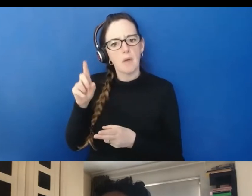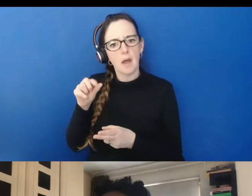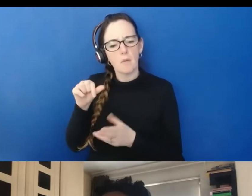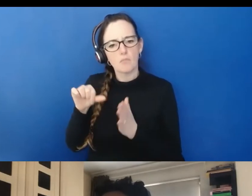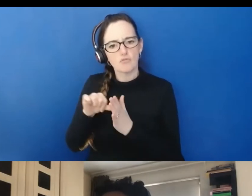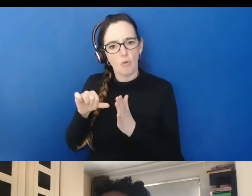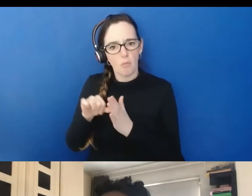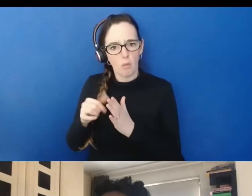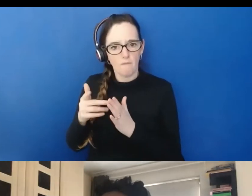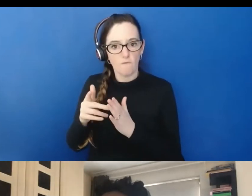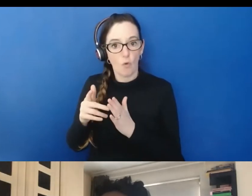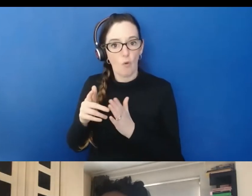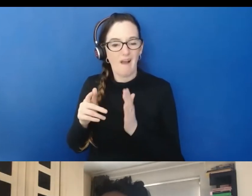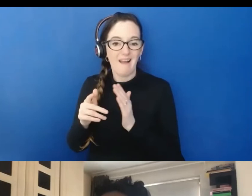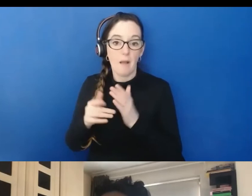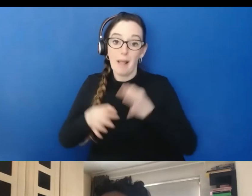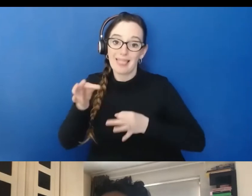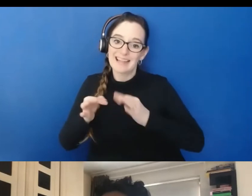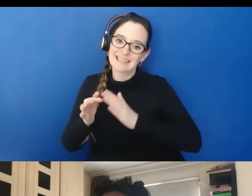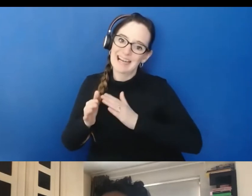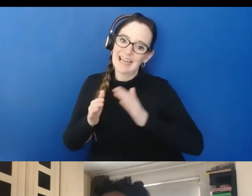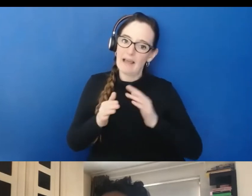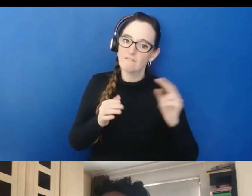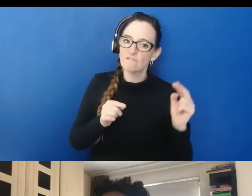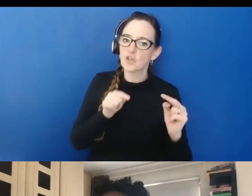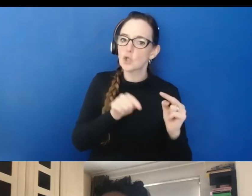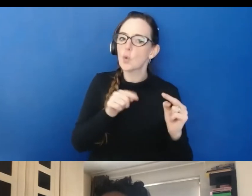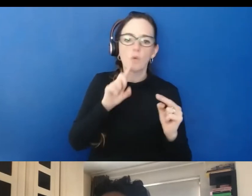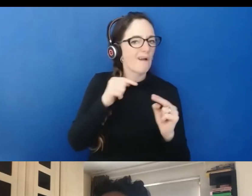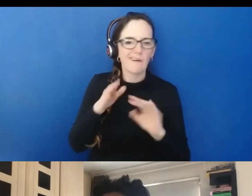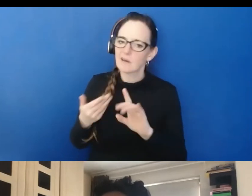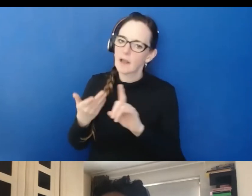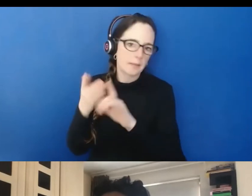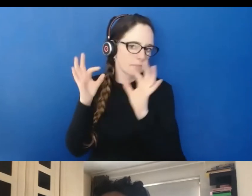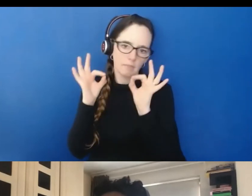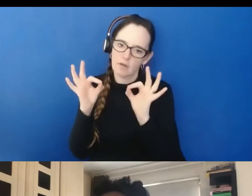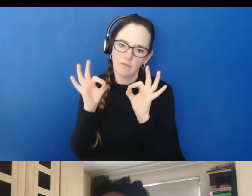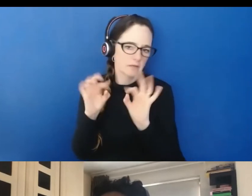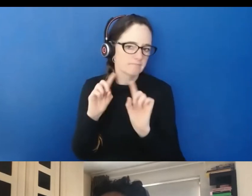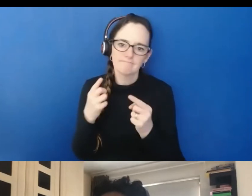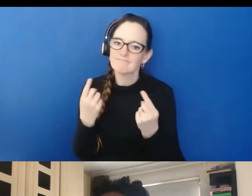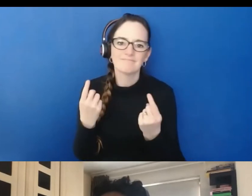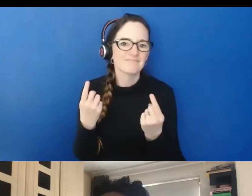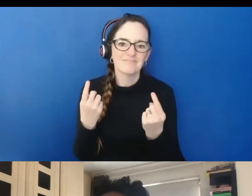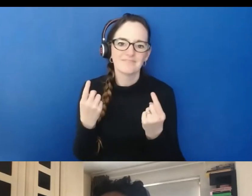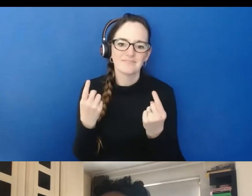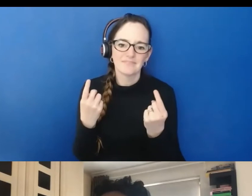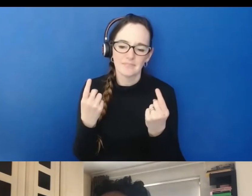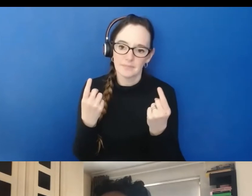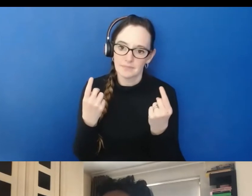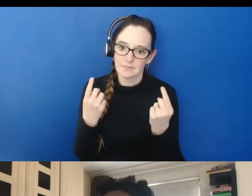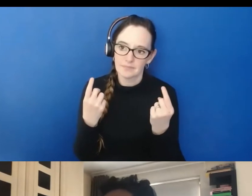That I think we cannot aim to be perfect. I think that in a way I think also particularly